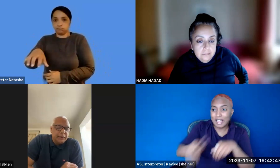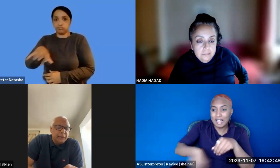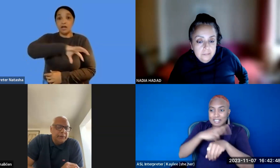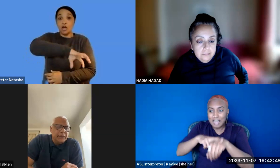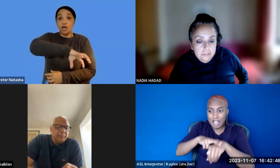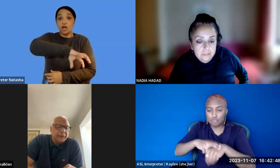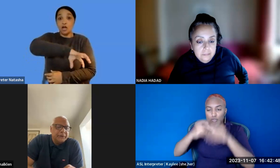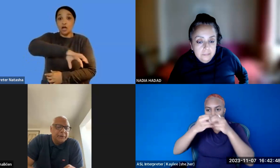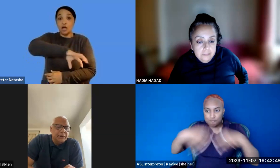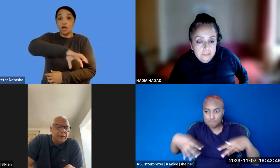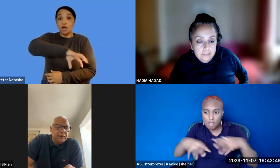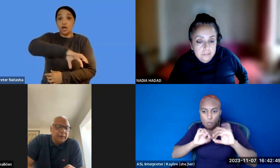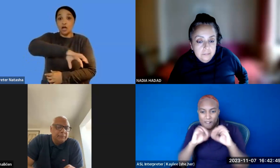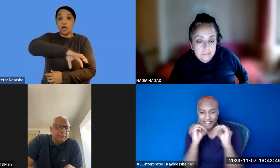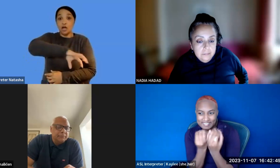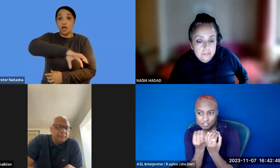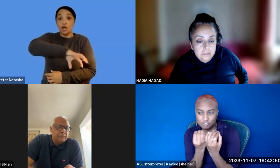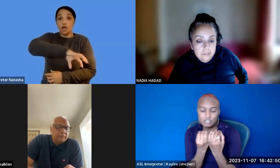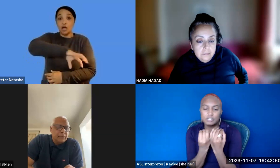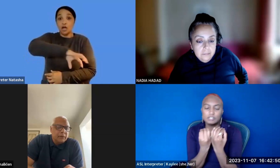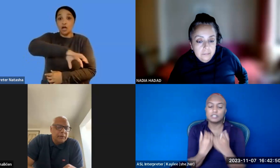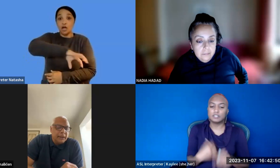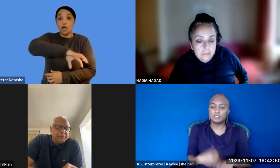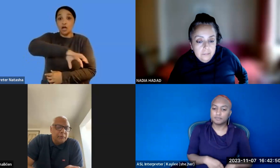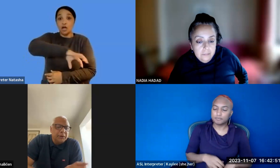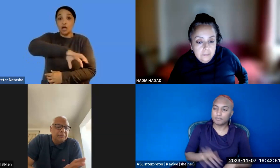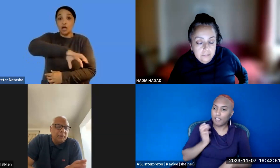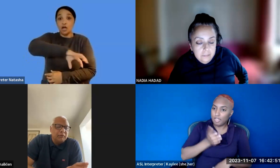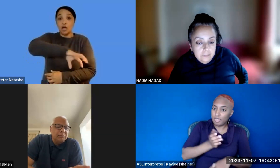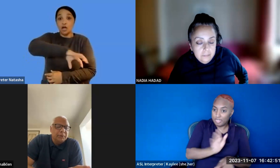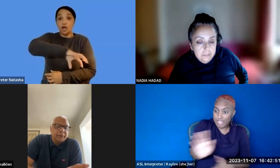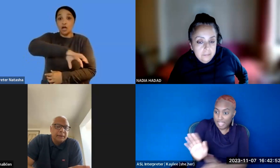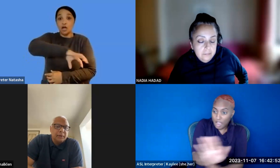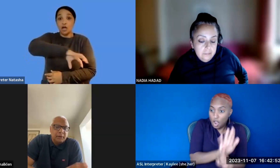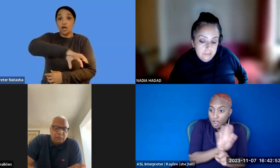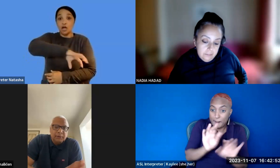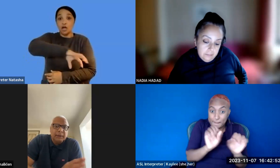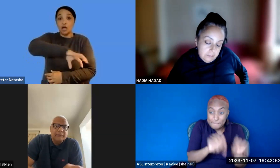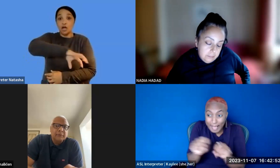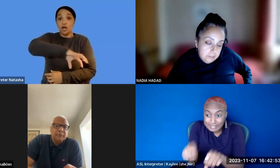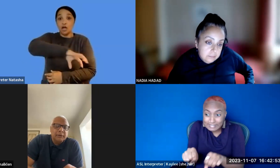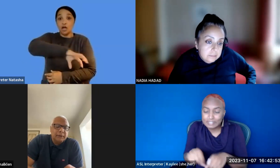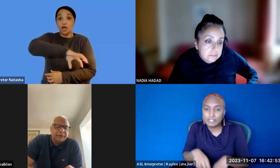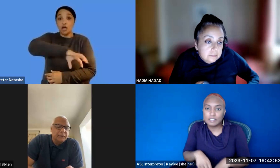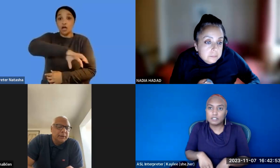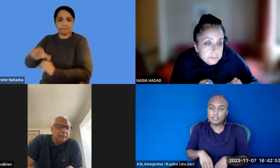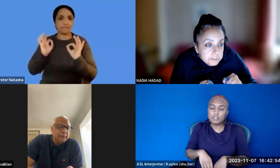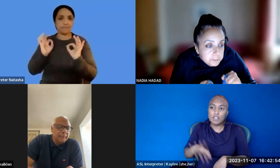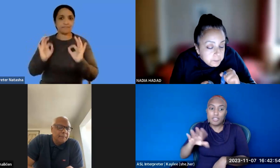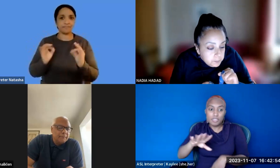strengthening their capacity, their full involvement at the local and national level,